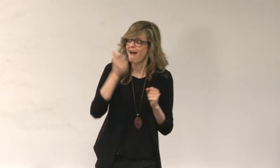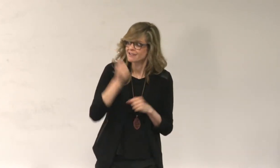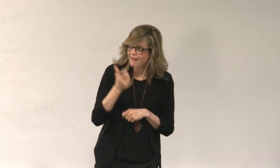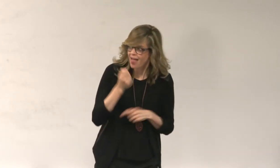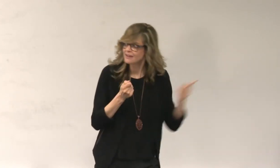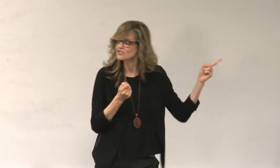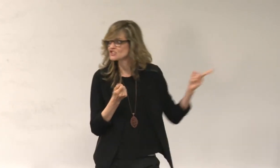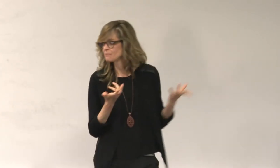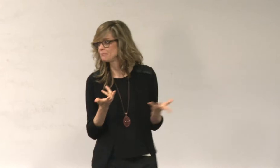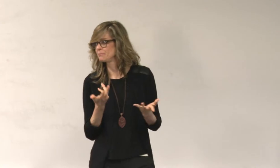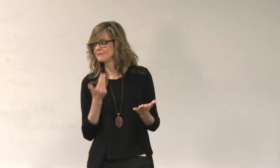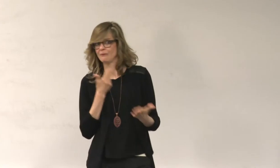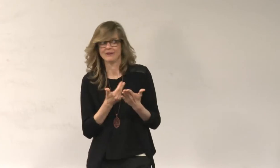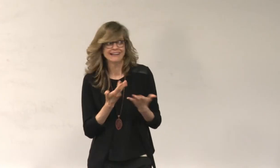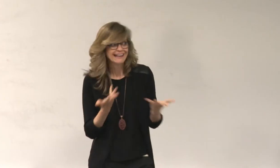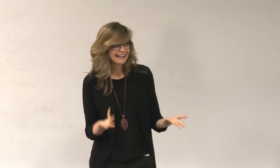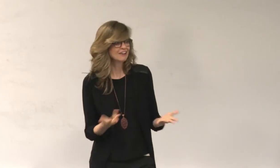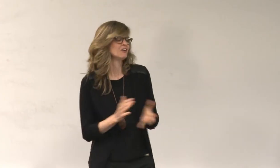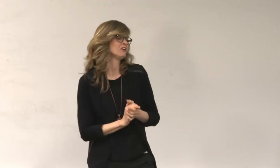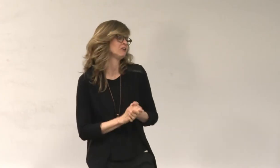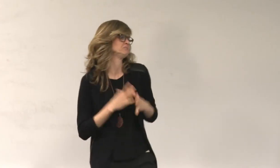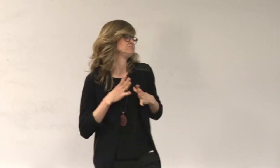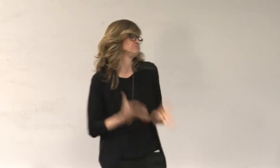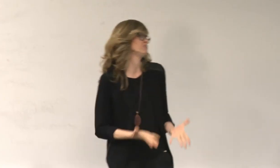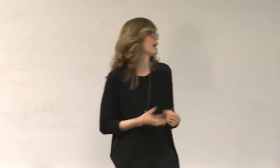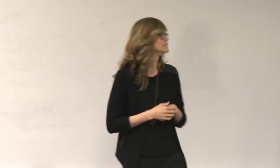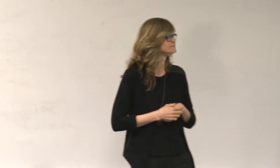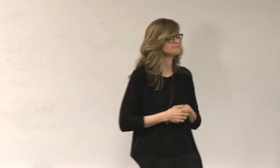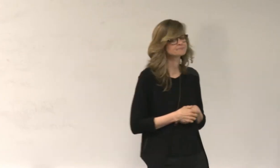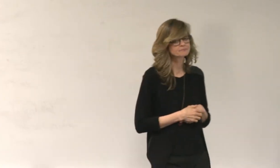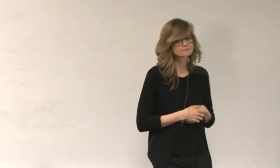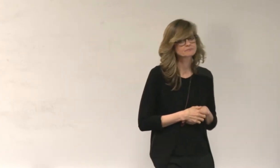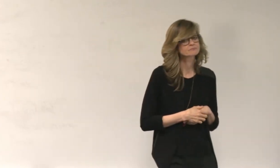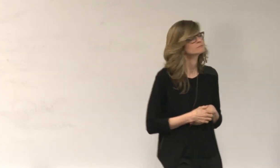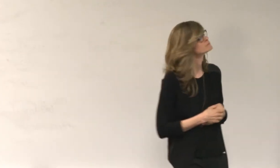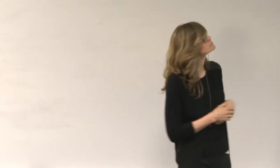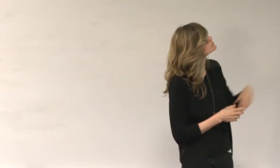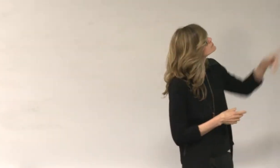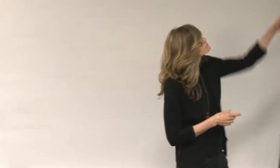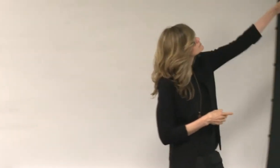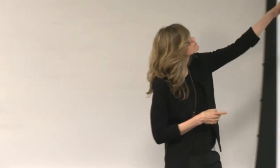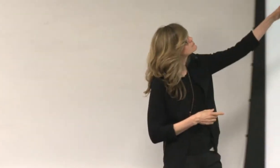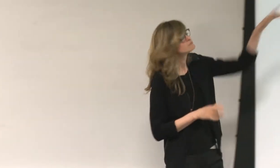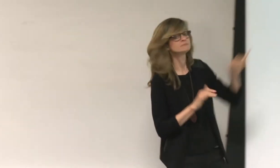I COULD GET A SCHOLARSHIP. I COULD BE NEAR MY FAMILY. I THOUGHT THAT THAT WOULD BE THE BEST THING TO DO.